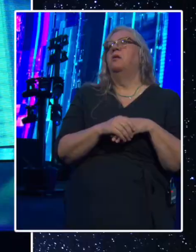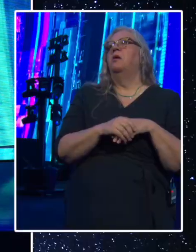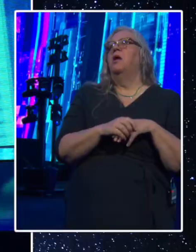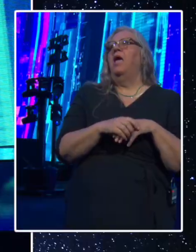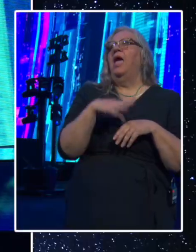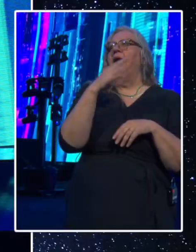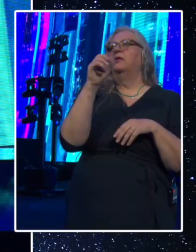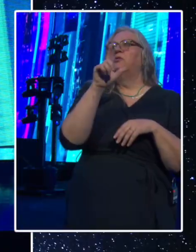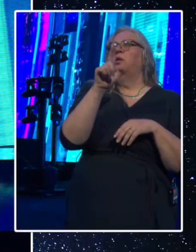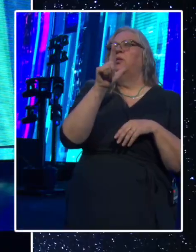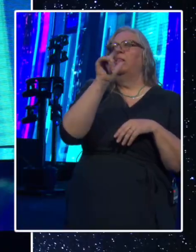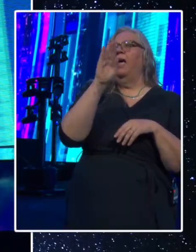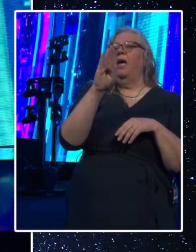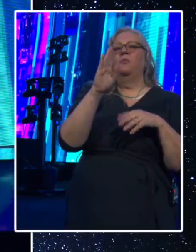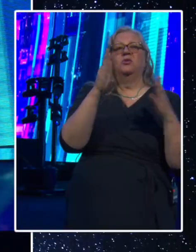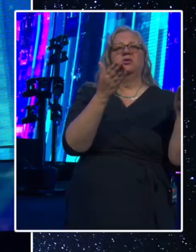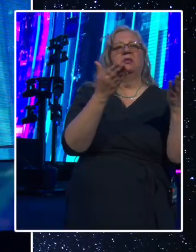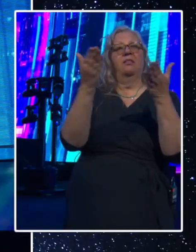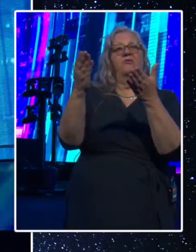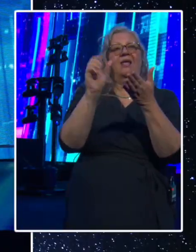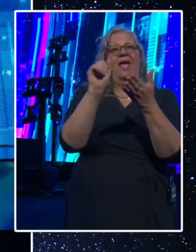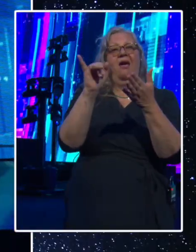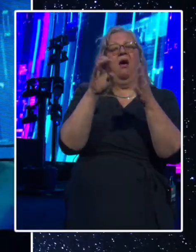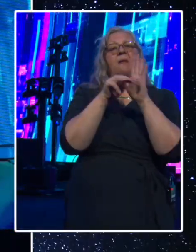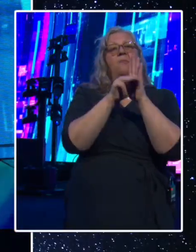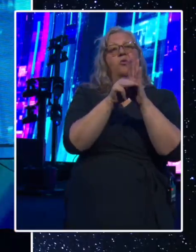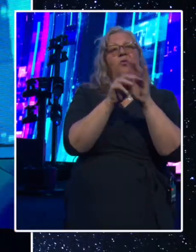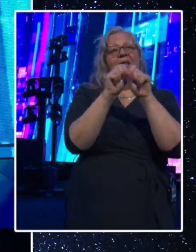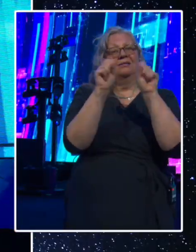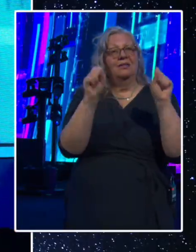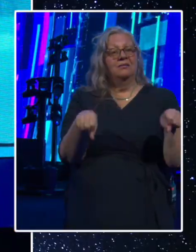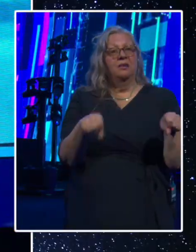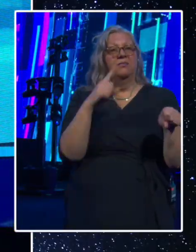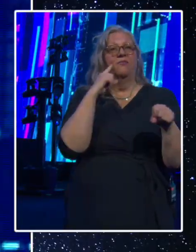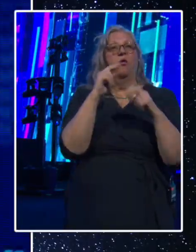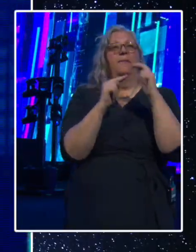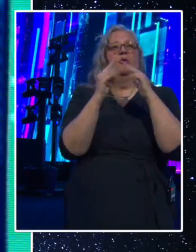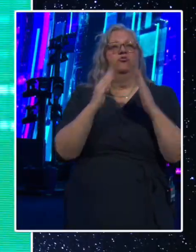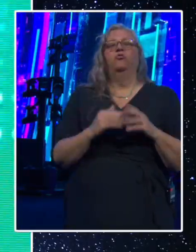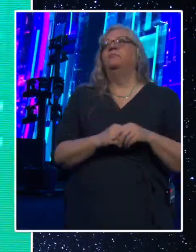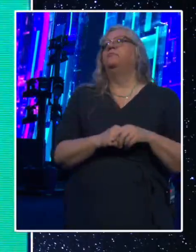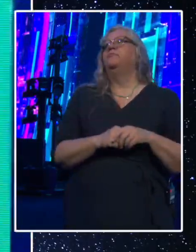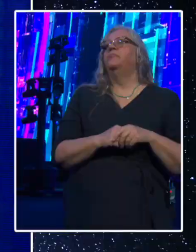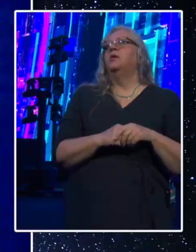and AI21 Labs which delivers AI models and systems for builders.